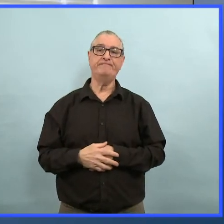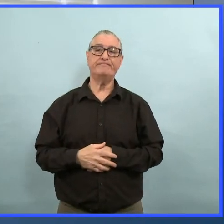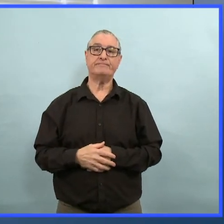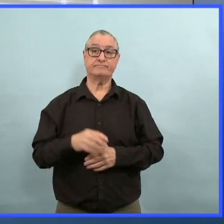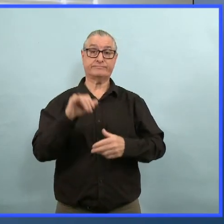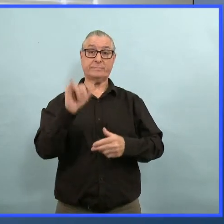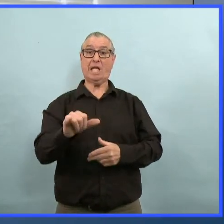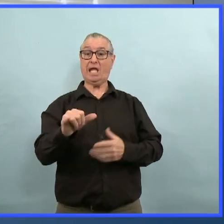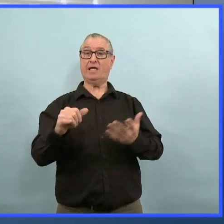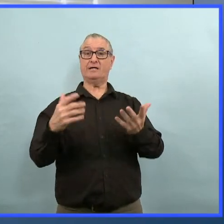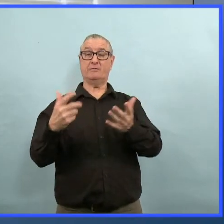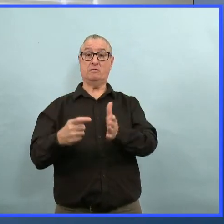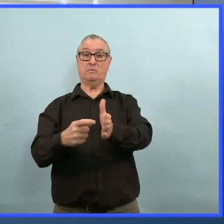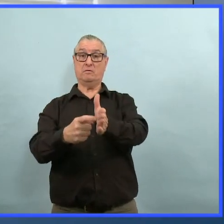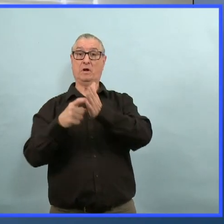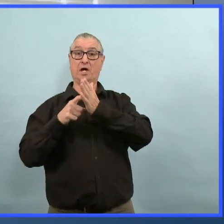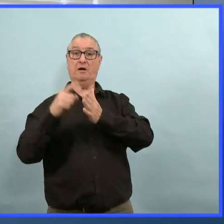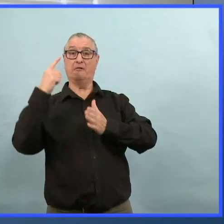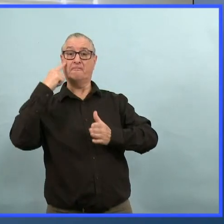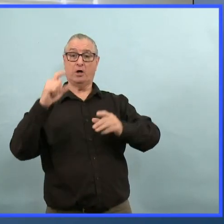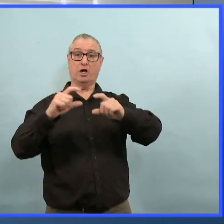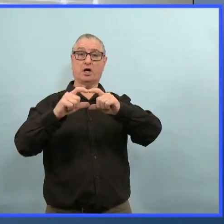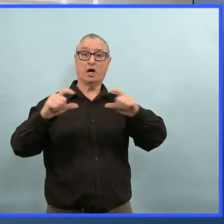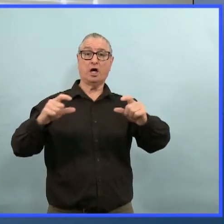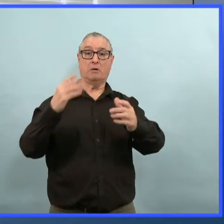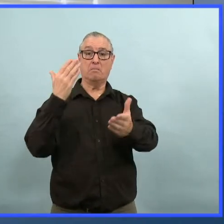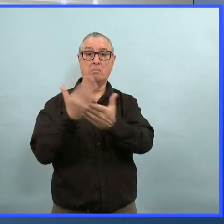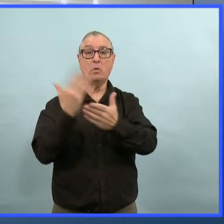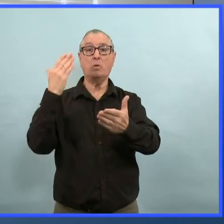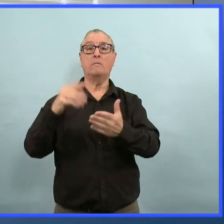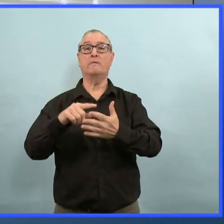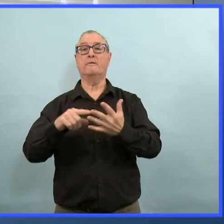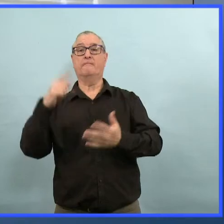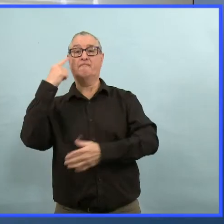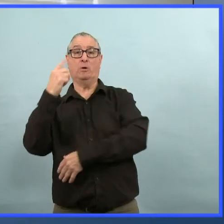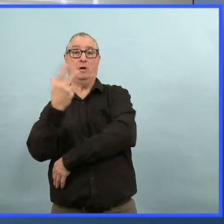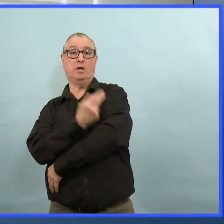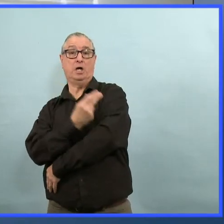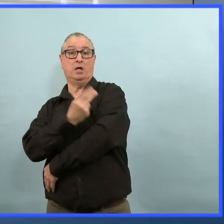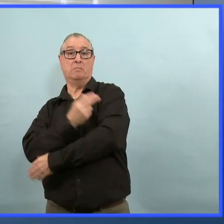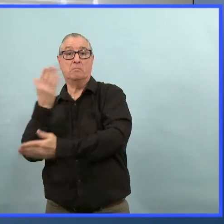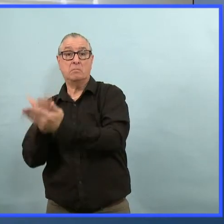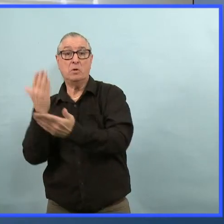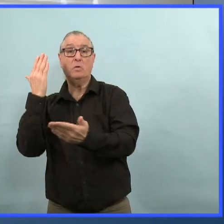none of these public health restrictions were in place permanently and with uh we're seeing